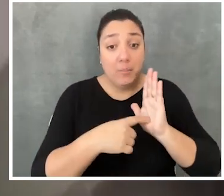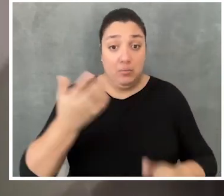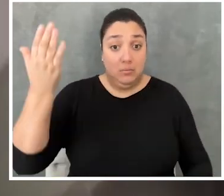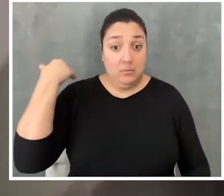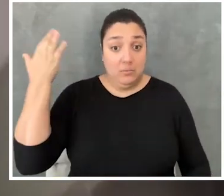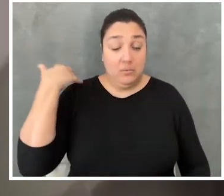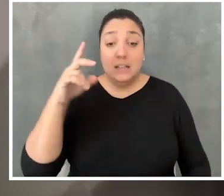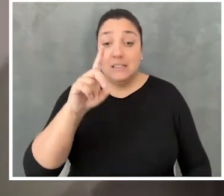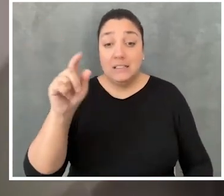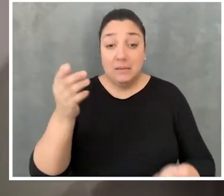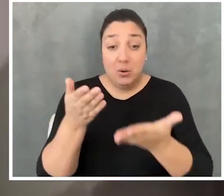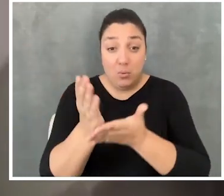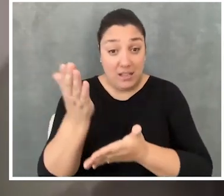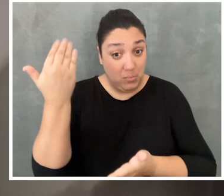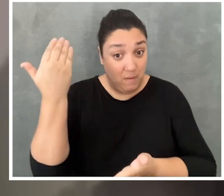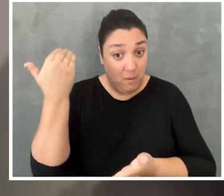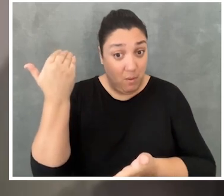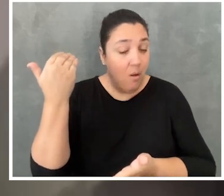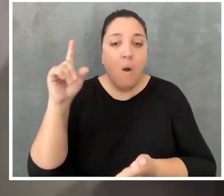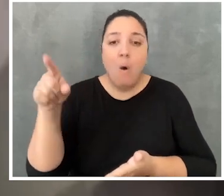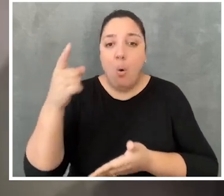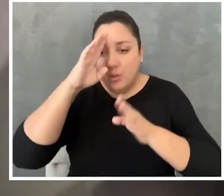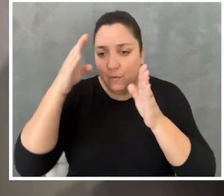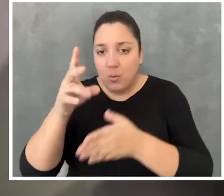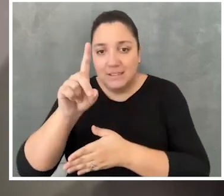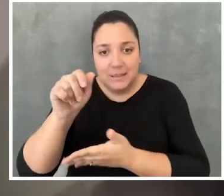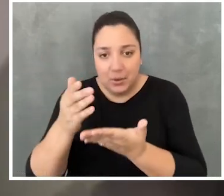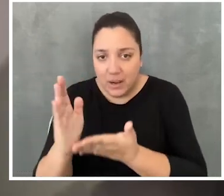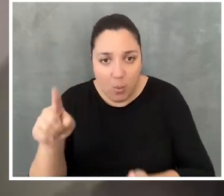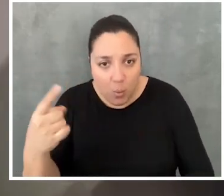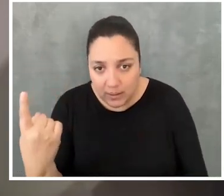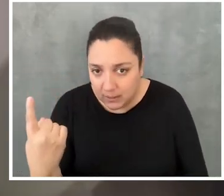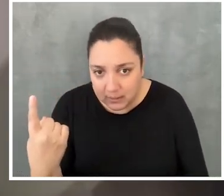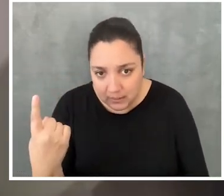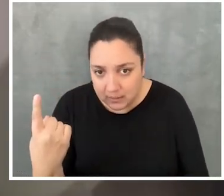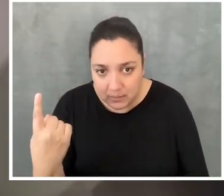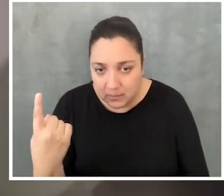was really focused on just disability rights and didn't take into account, you know,